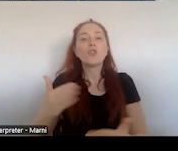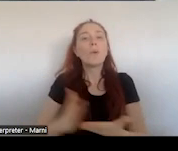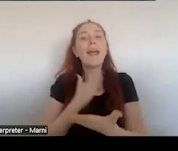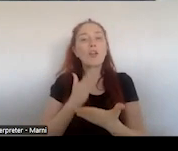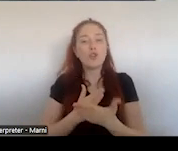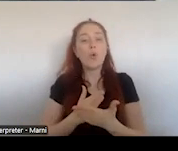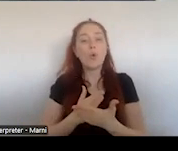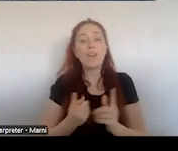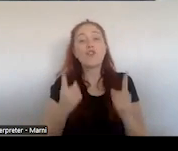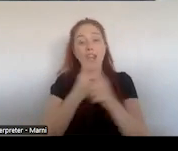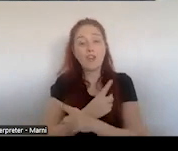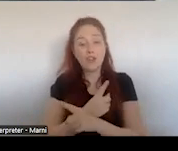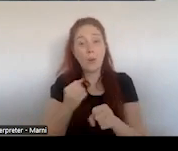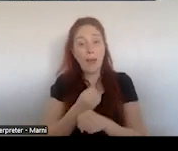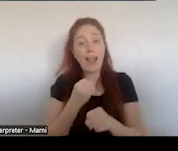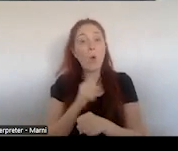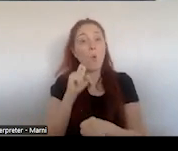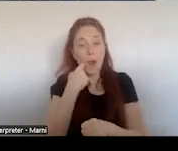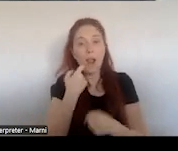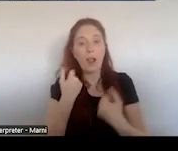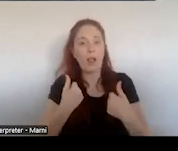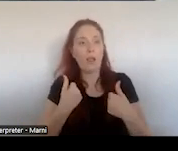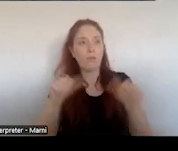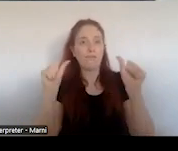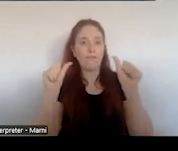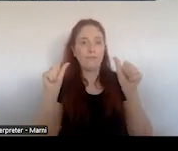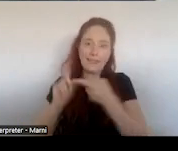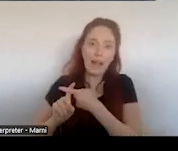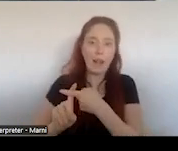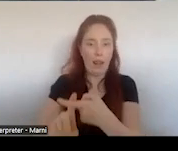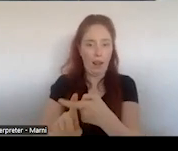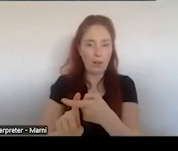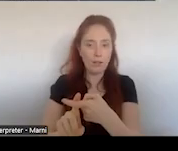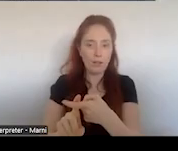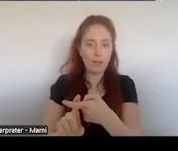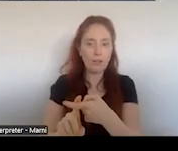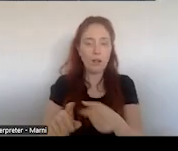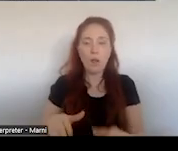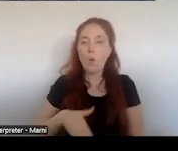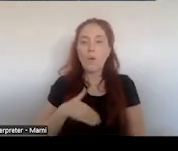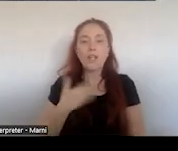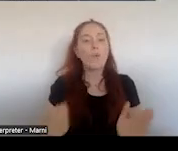the need for change without imposing significant additional administrative and financial pressures